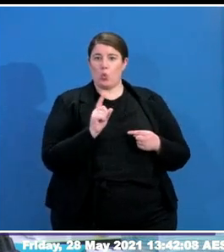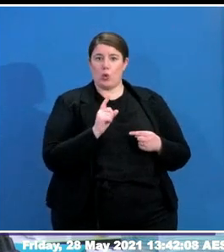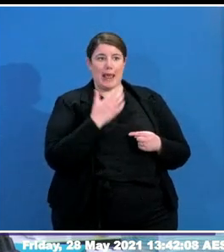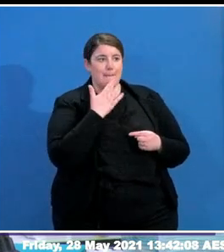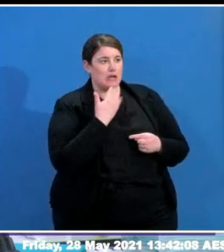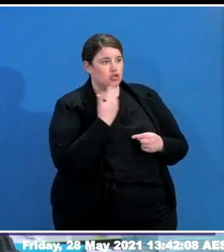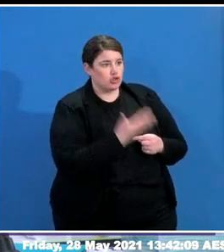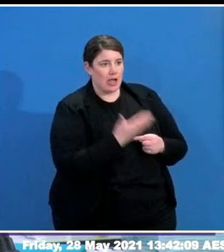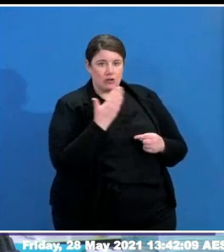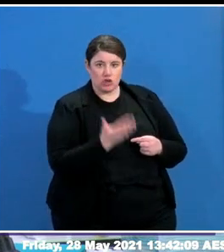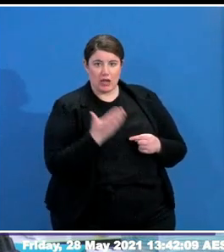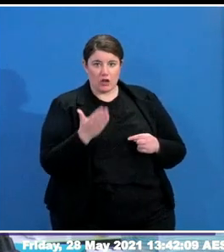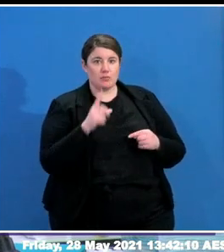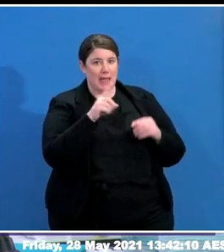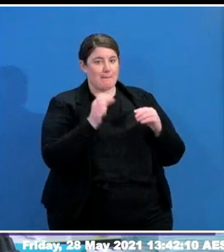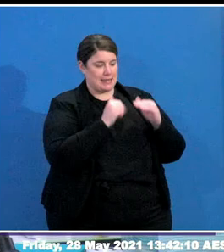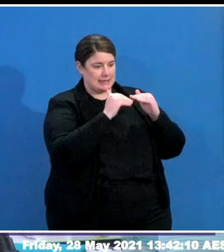provided it doesn't exceed the maximum.